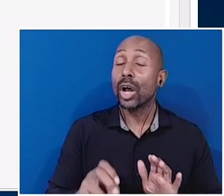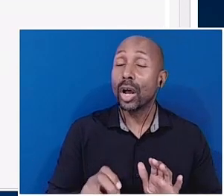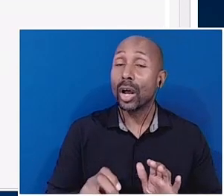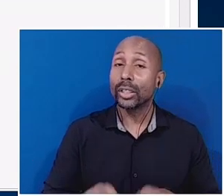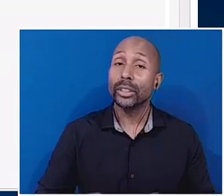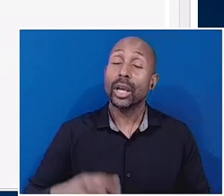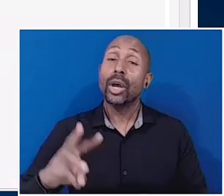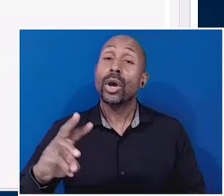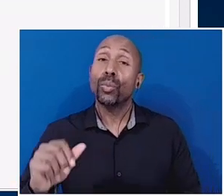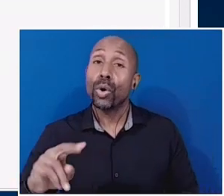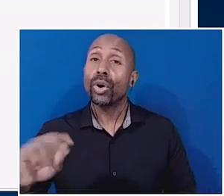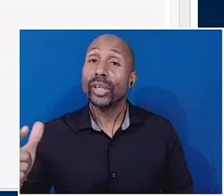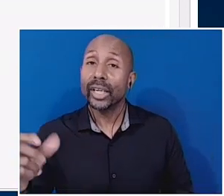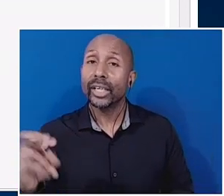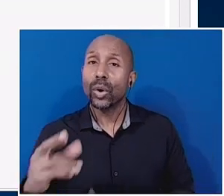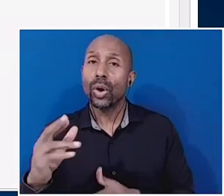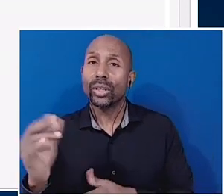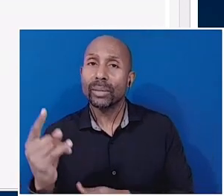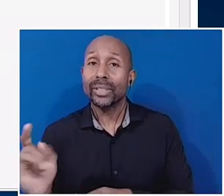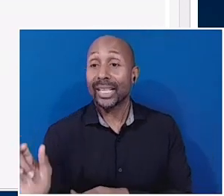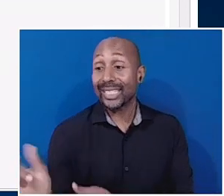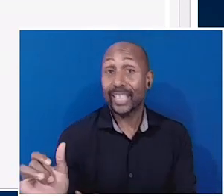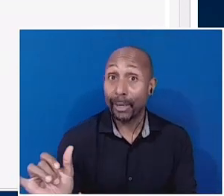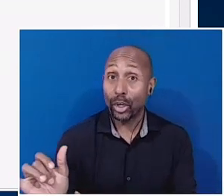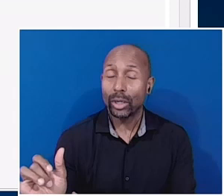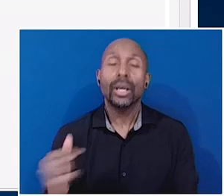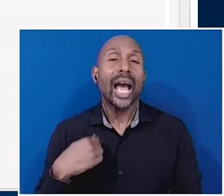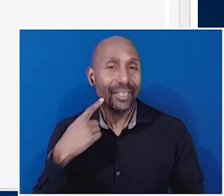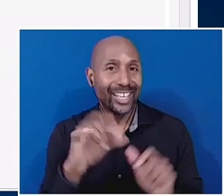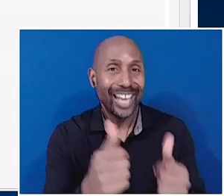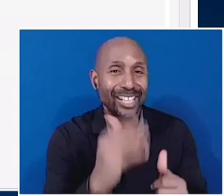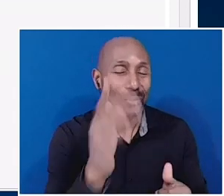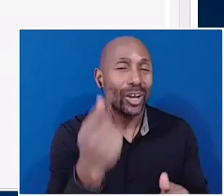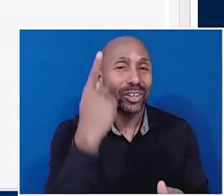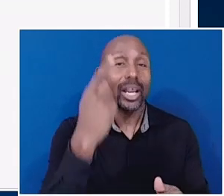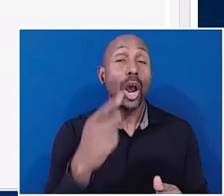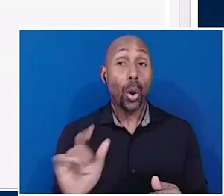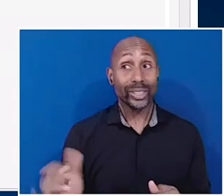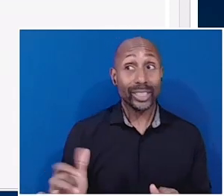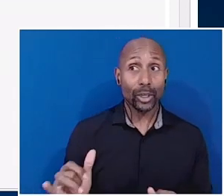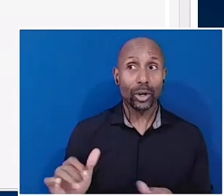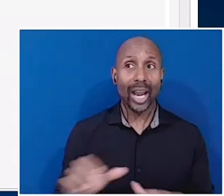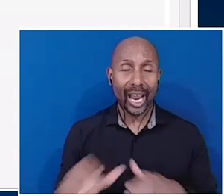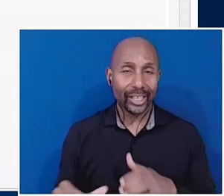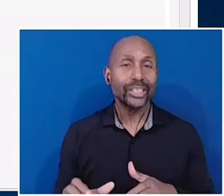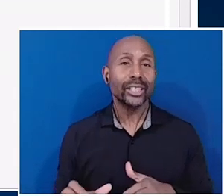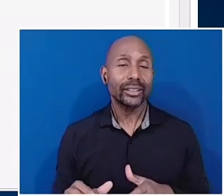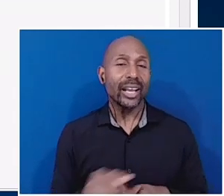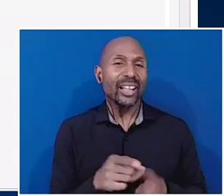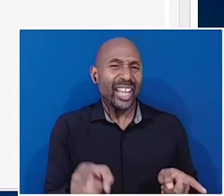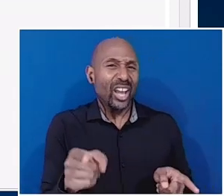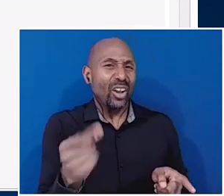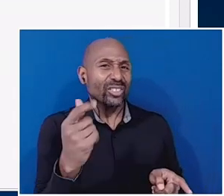what a similar action is to probation or show cause or warning, depending on what the terminology that they use.